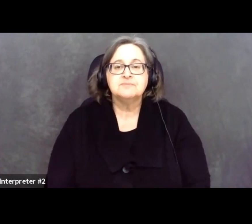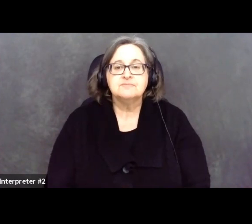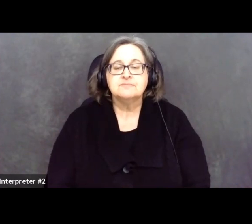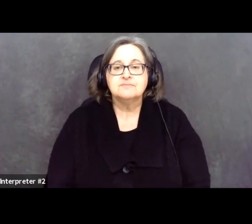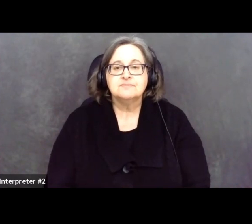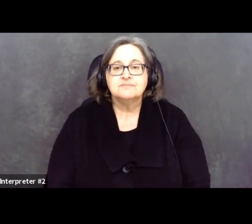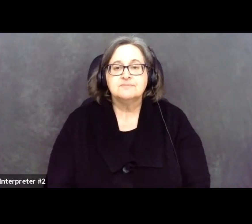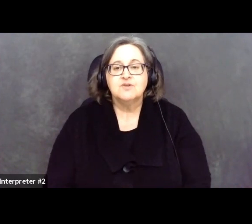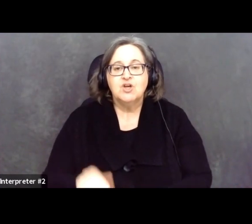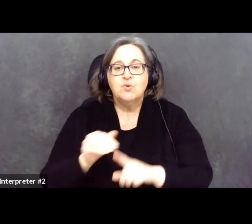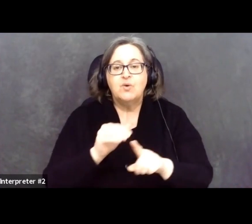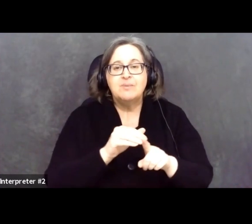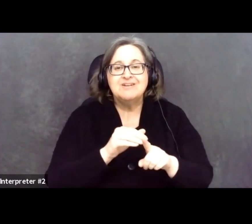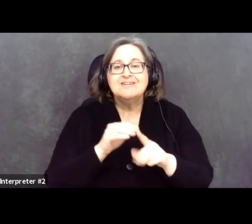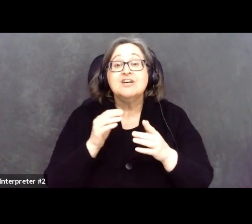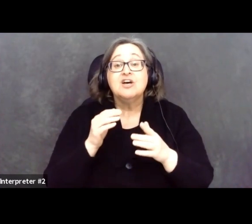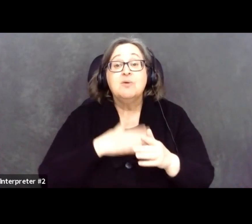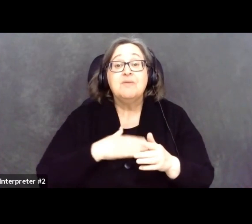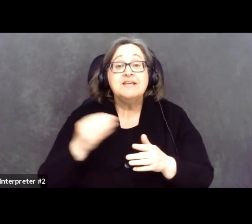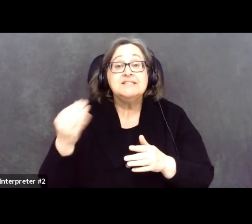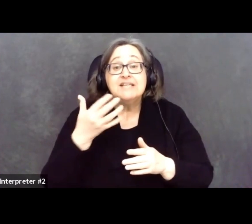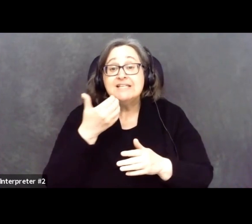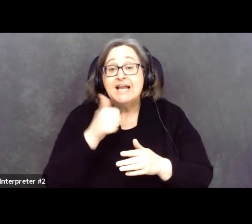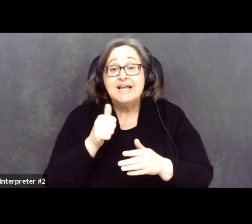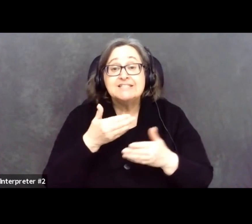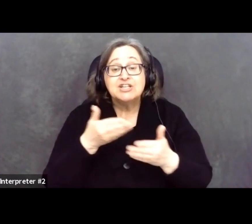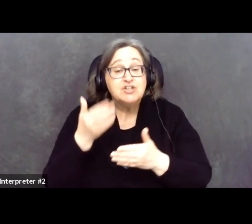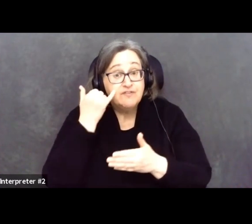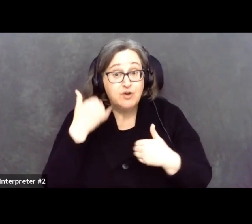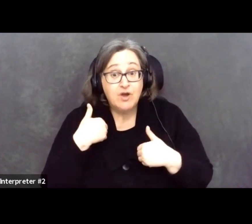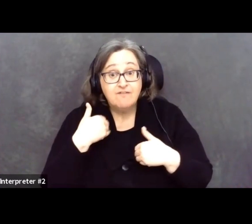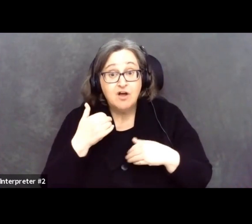A reminder to send any suggestions. If you have longer comments about the webinar or